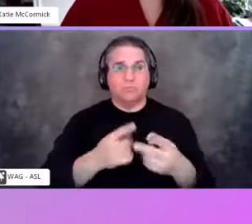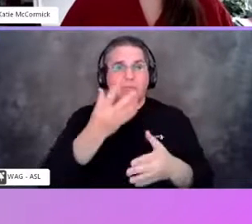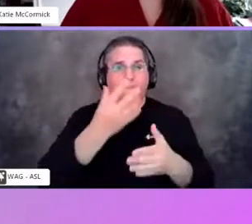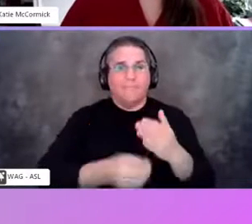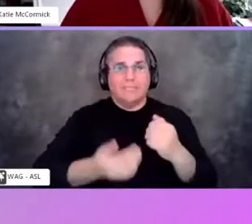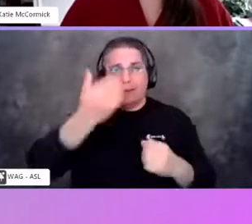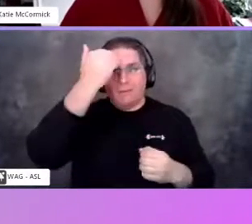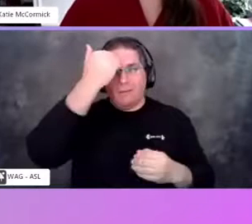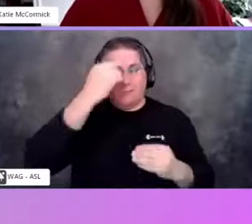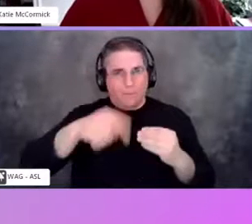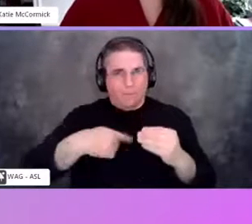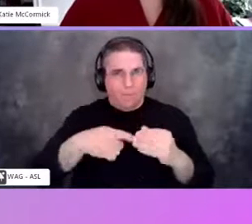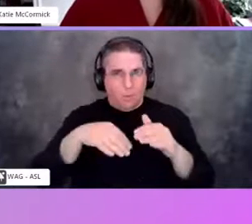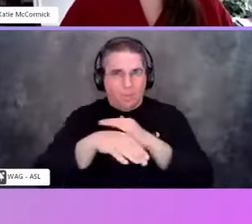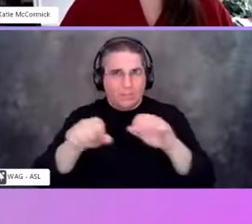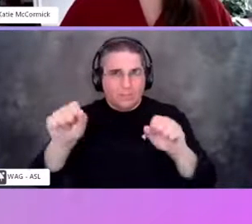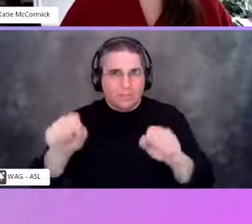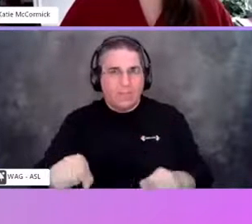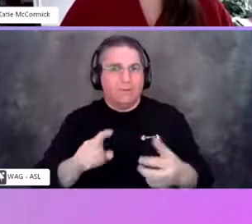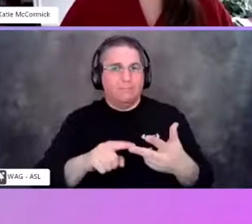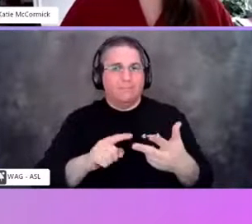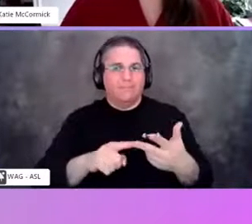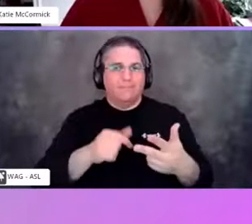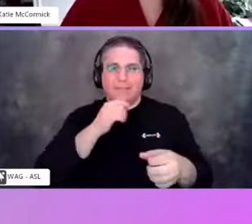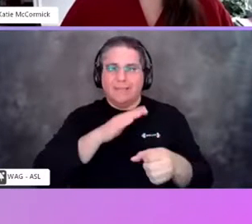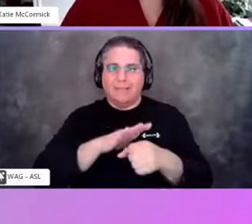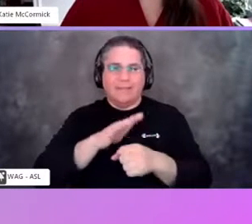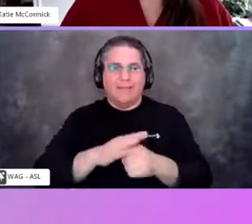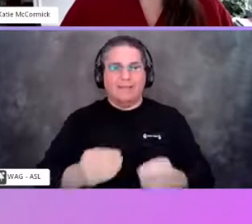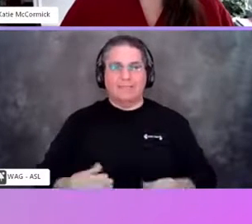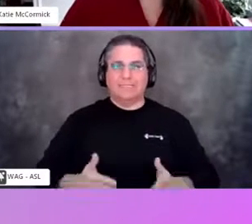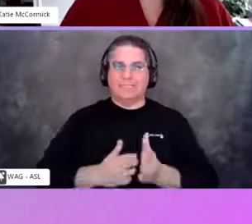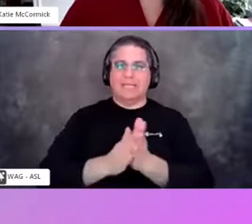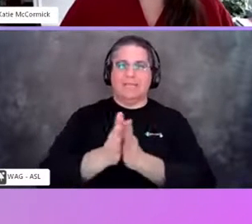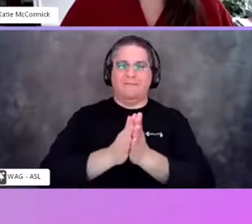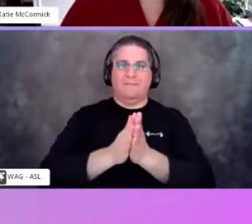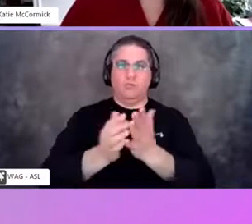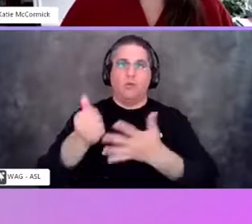Gassner] So some potential barriers that your company might be